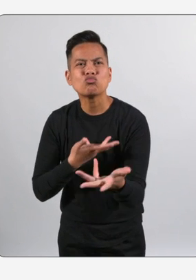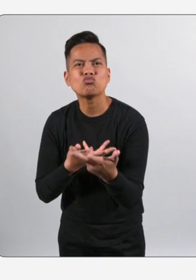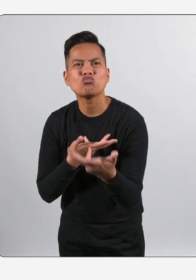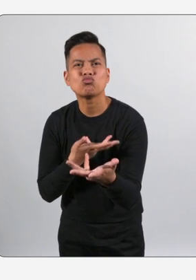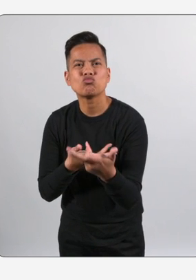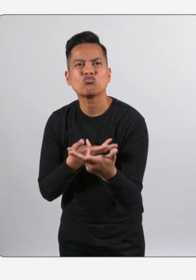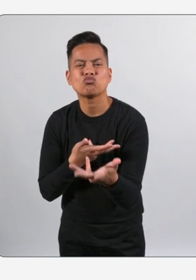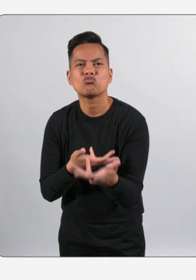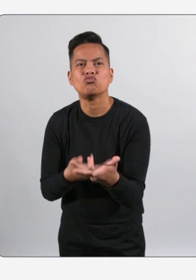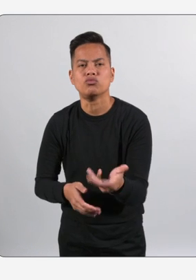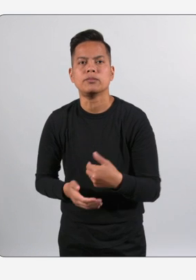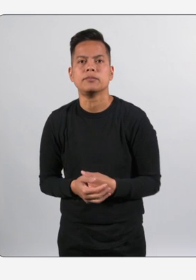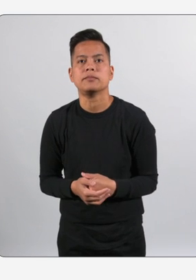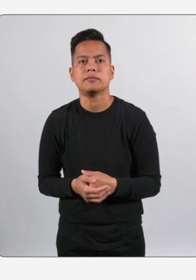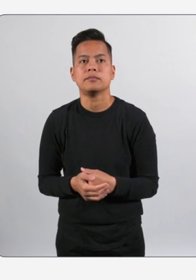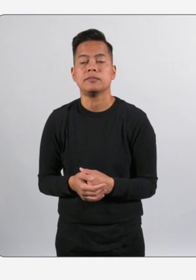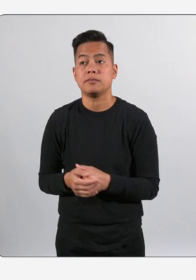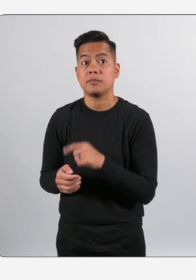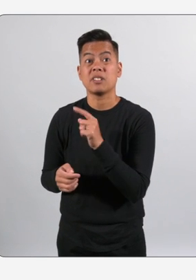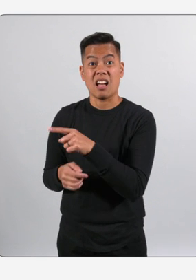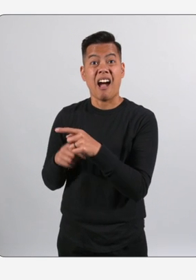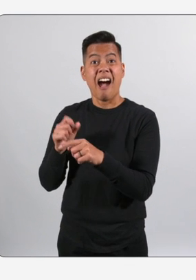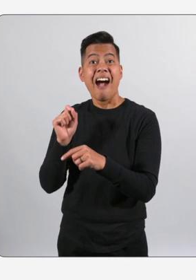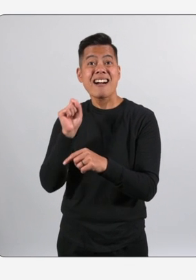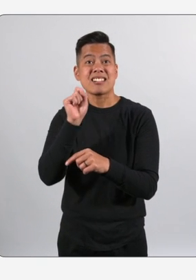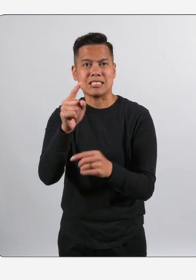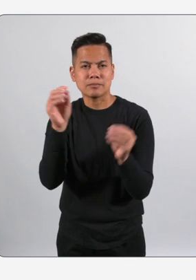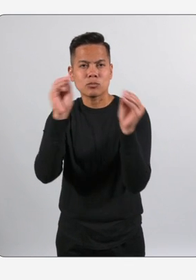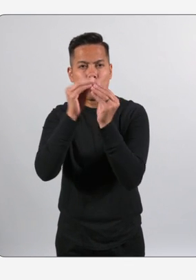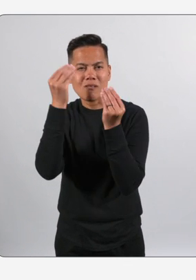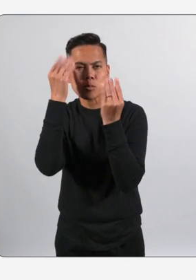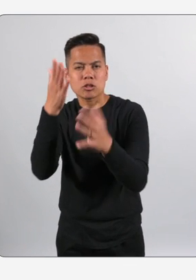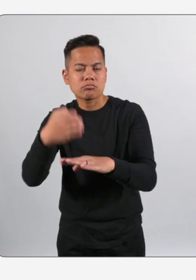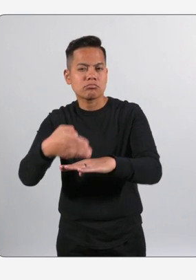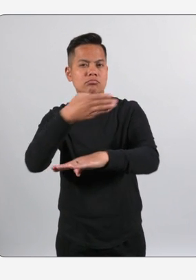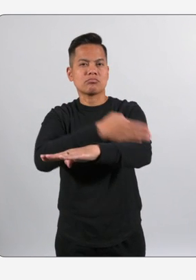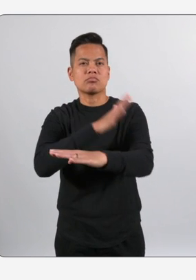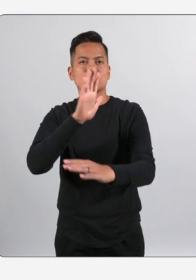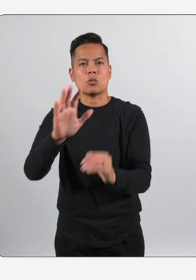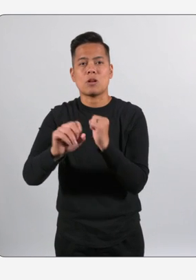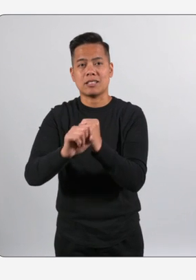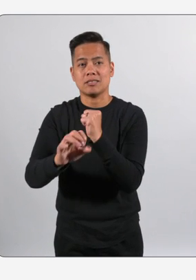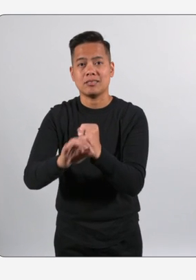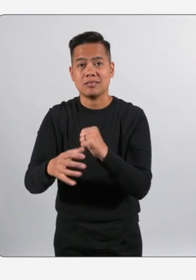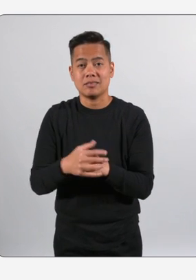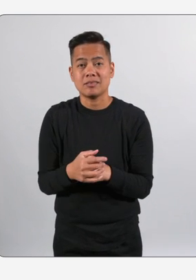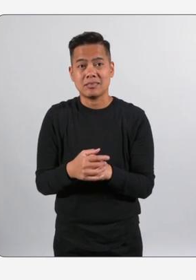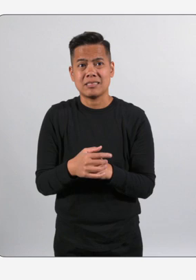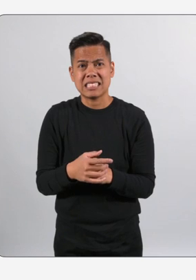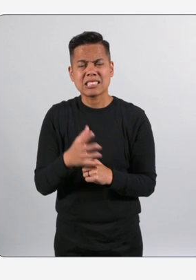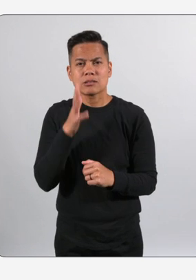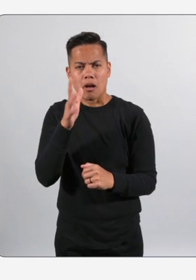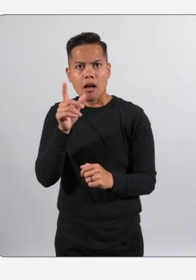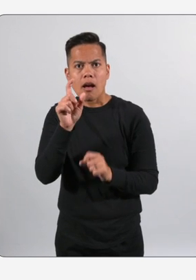Here it's asking you for more info to improve your ad. And you can see it's asking for more specifics, so let's add